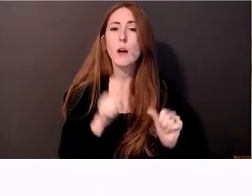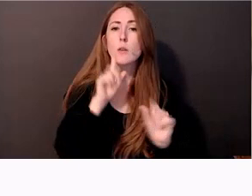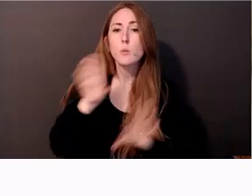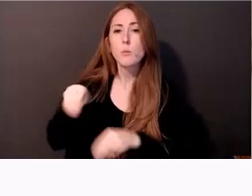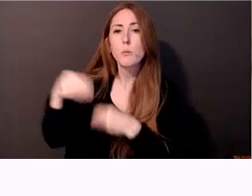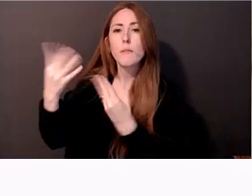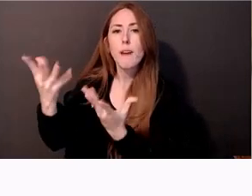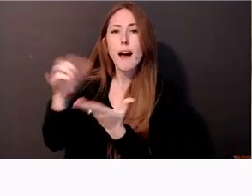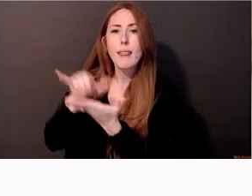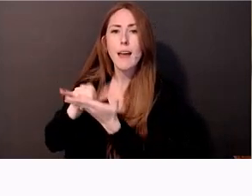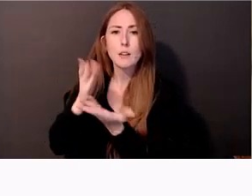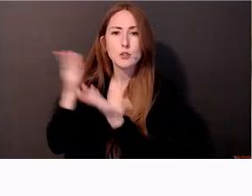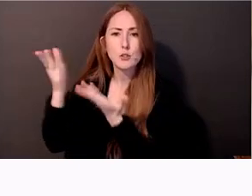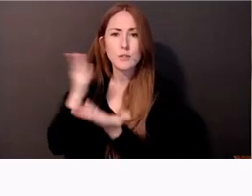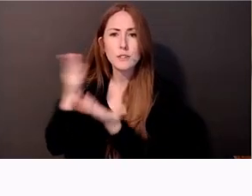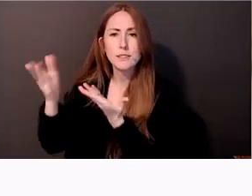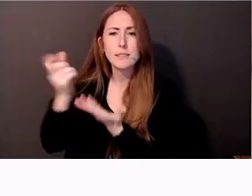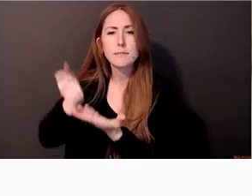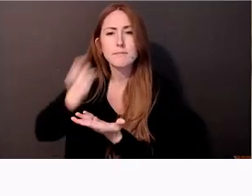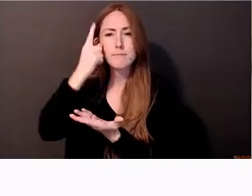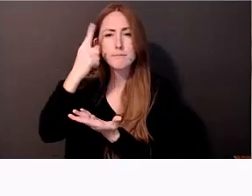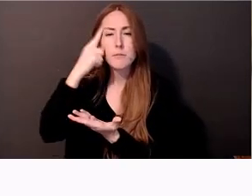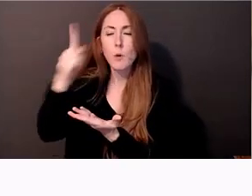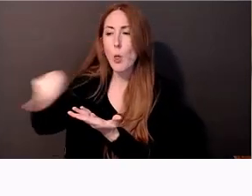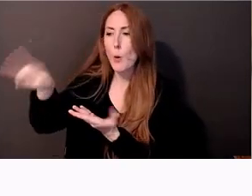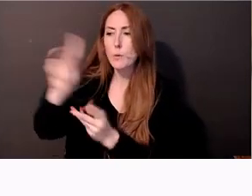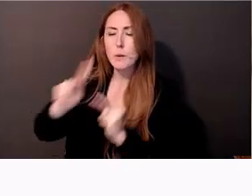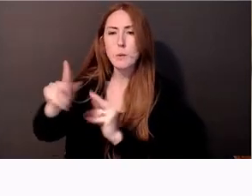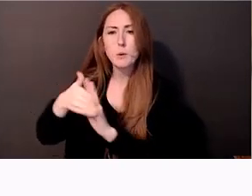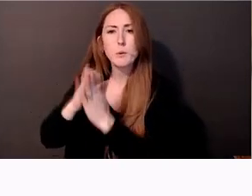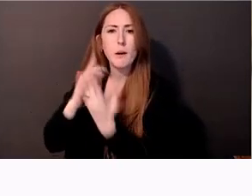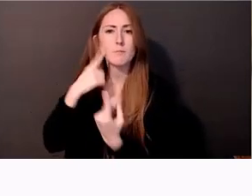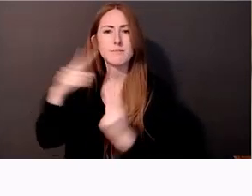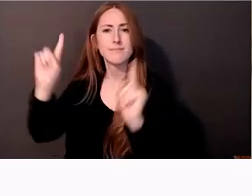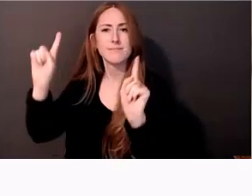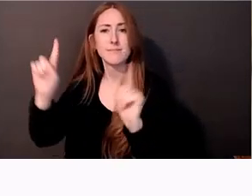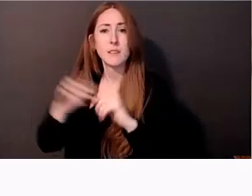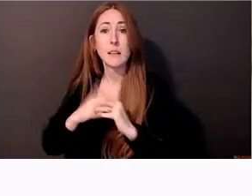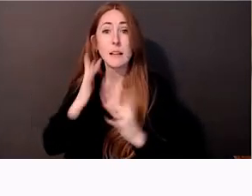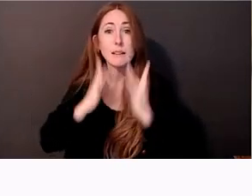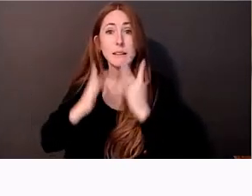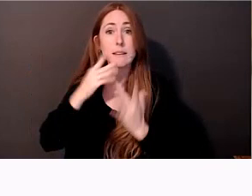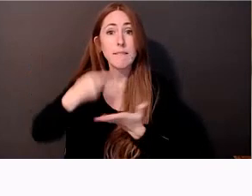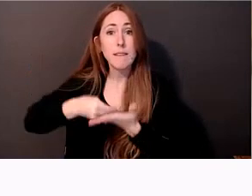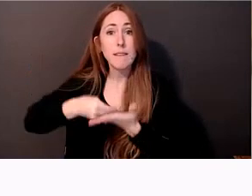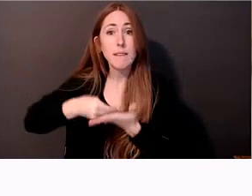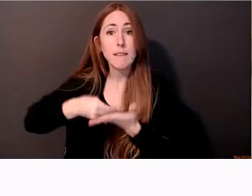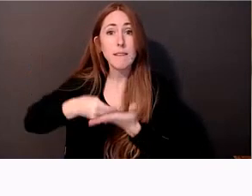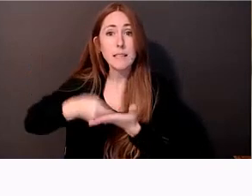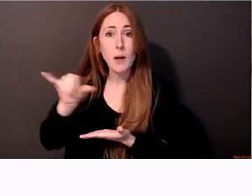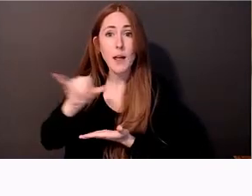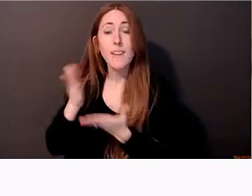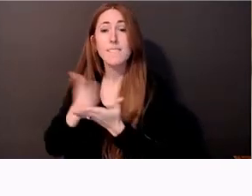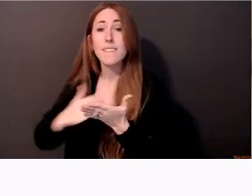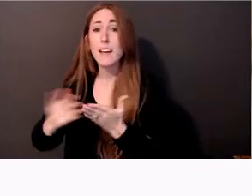for these individuals to be successful. The lack of funding as well. Phase 2 of our training program comes with a $25,000